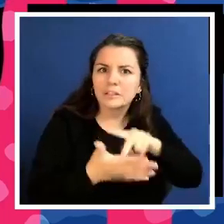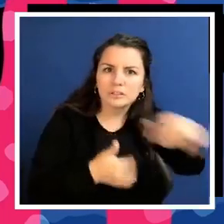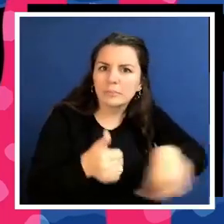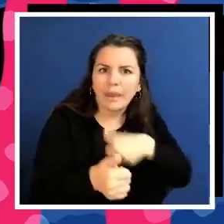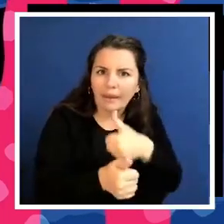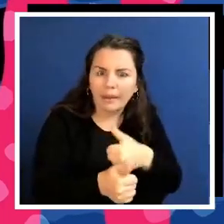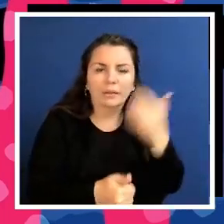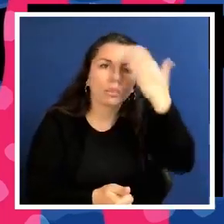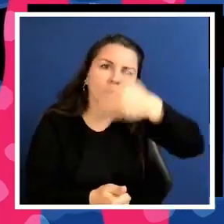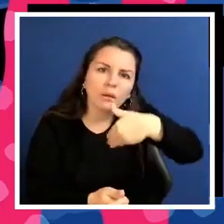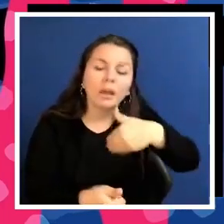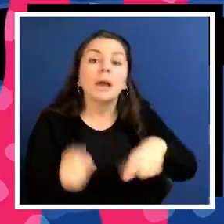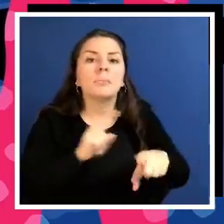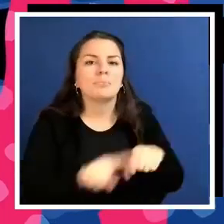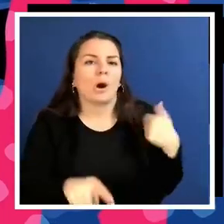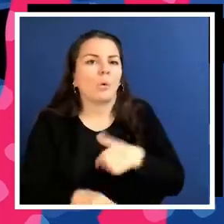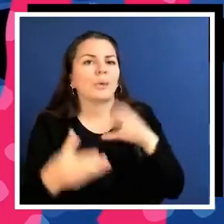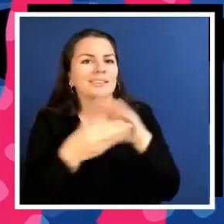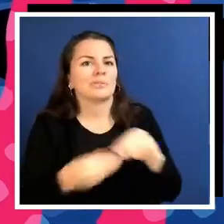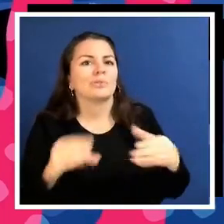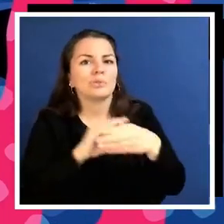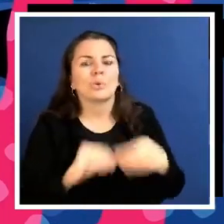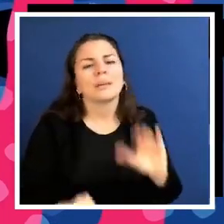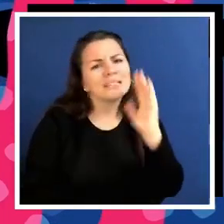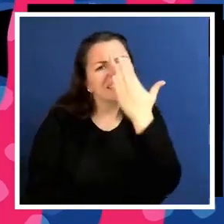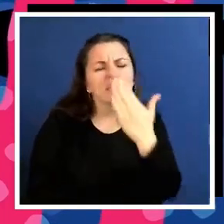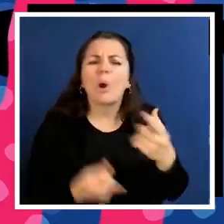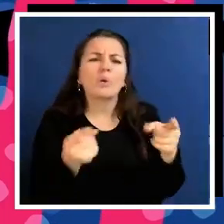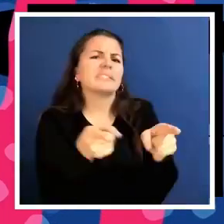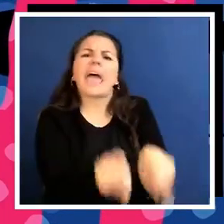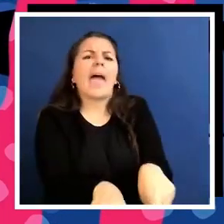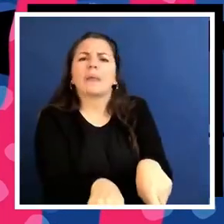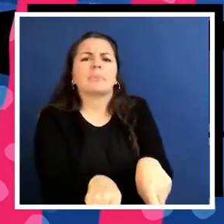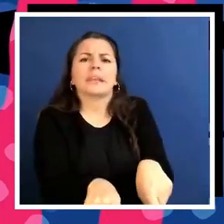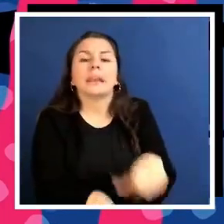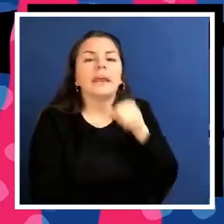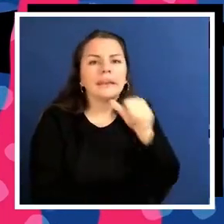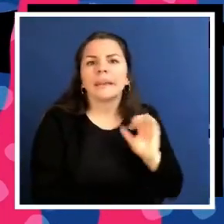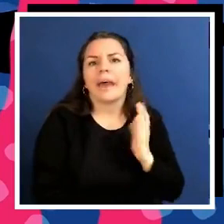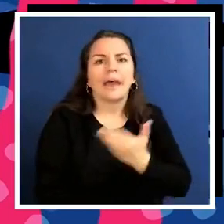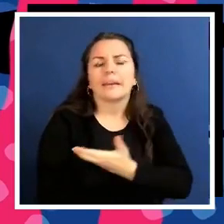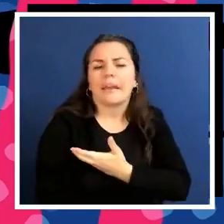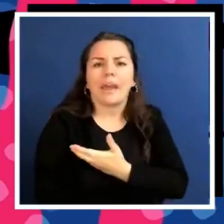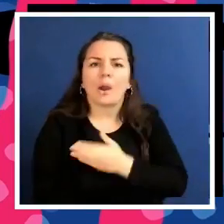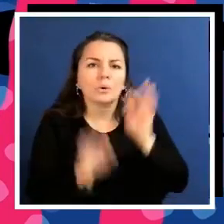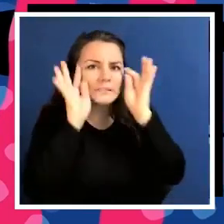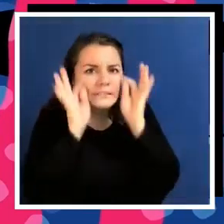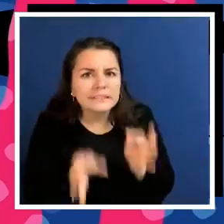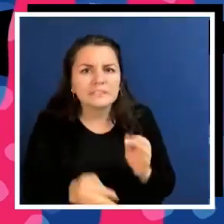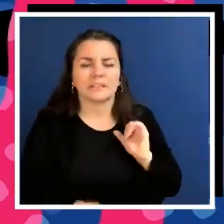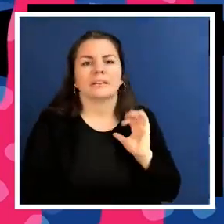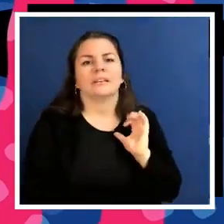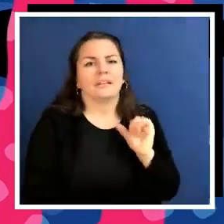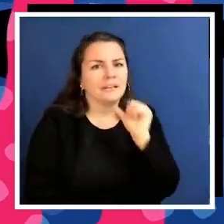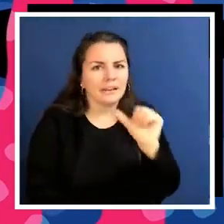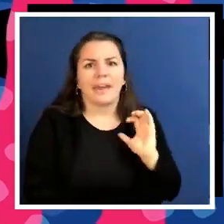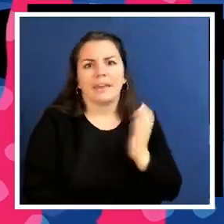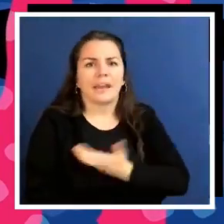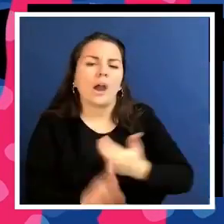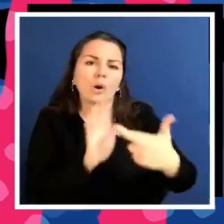UNFORTUNATE.